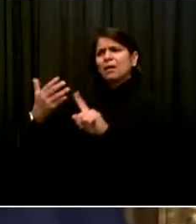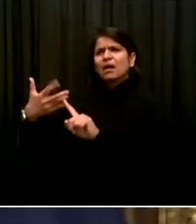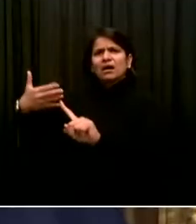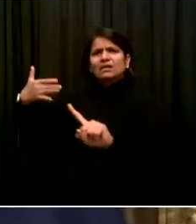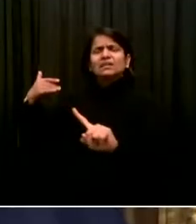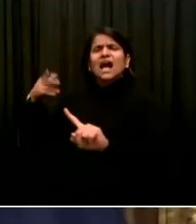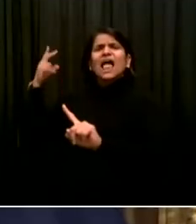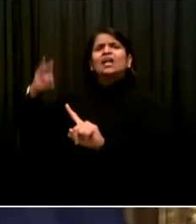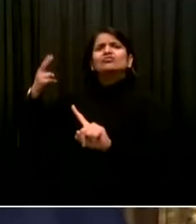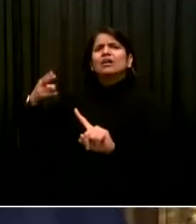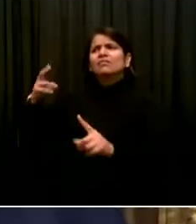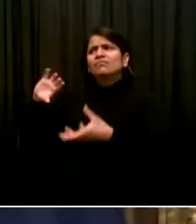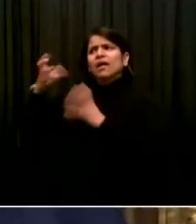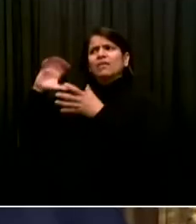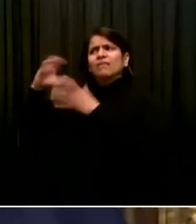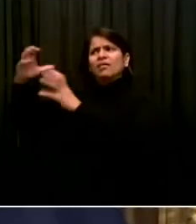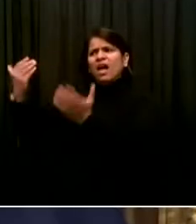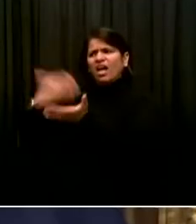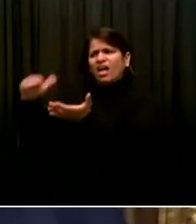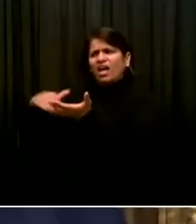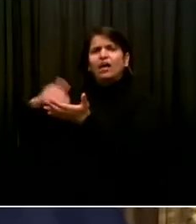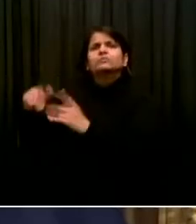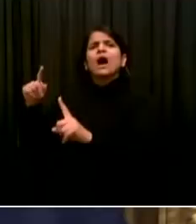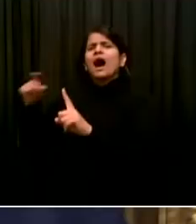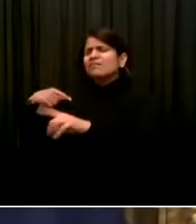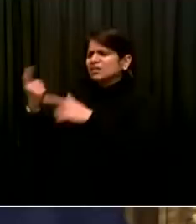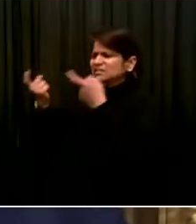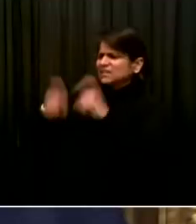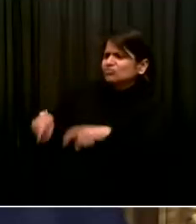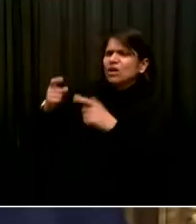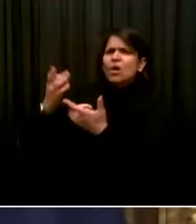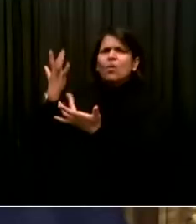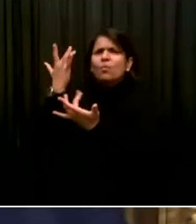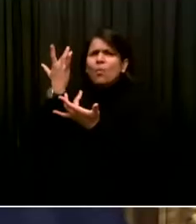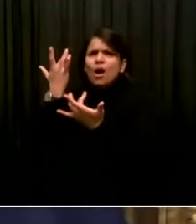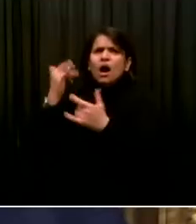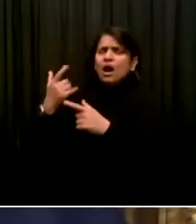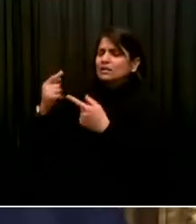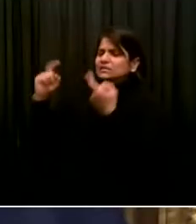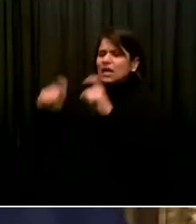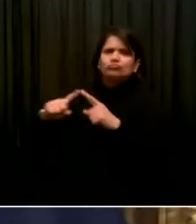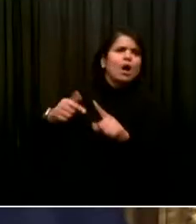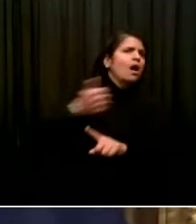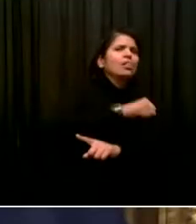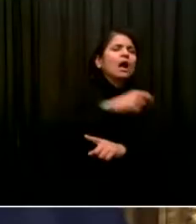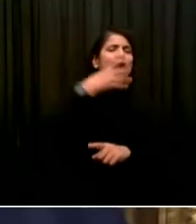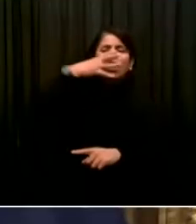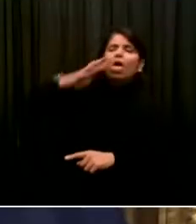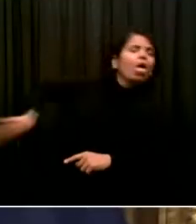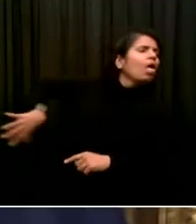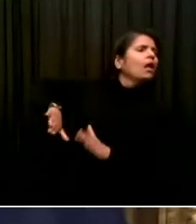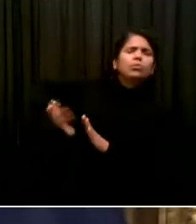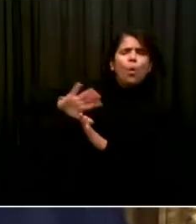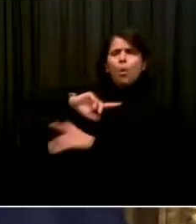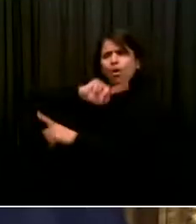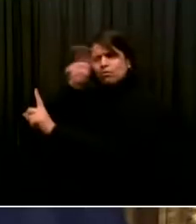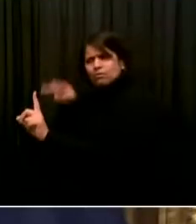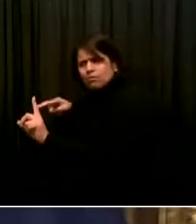TREATMENT ESPECIALLY THOSE WITH A DOCUMENTED HISTORY OF VIOLENCE. WE CANNOT CONTINUE TO ALLOW THOSE WHO PROPOSE A DANGER